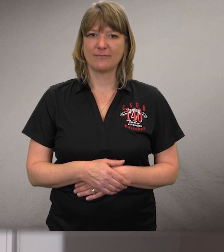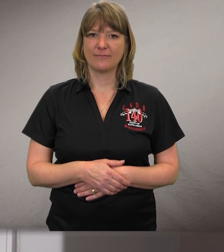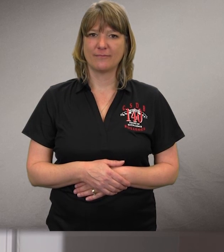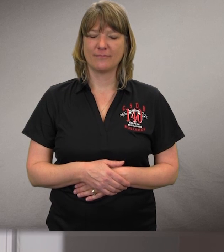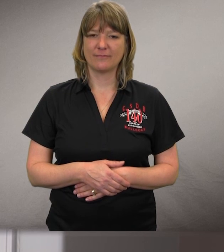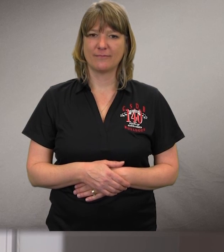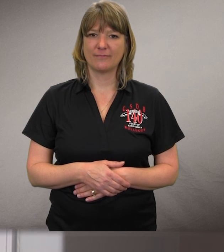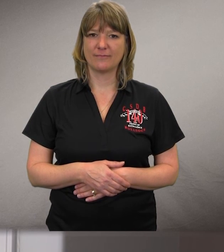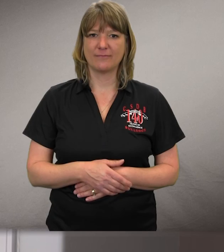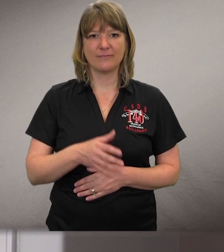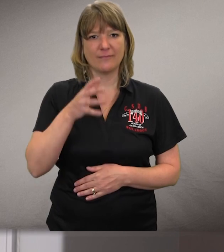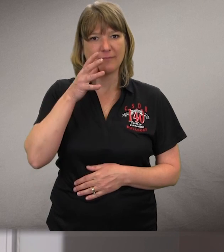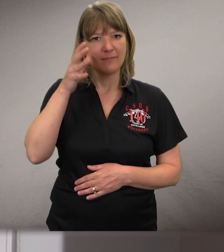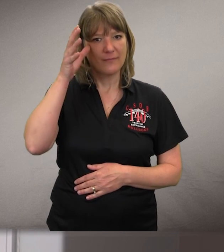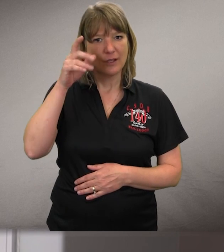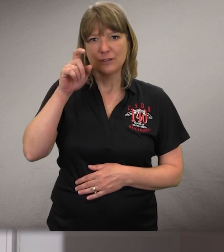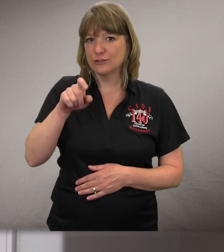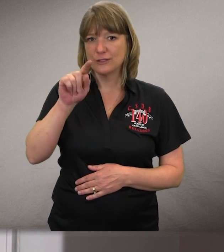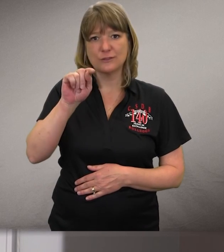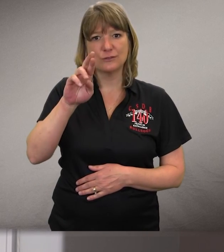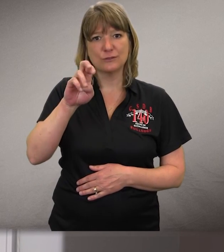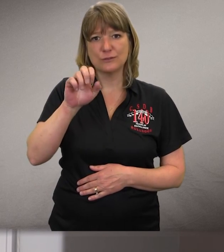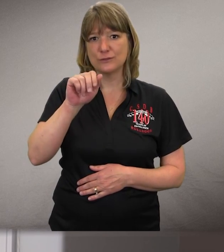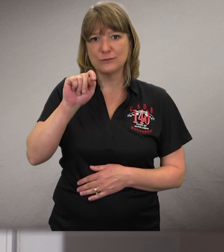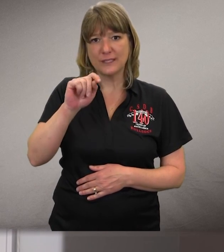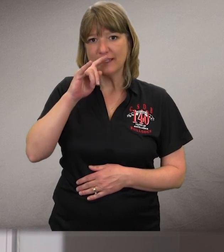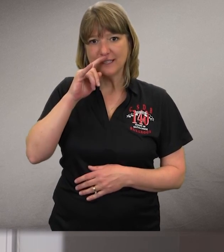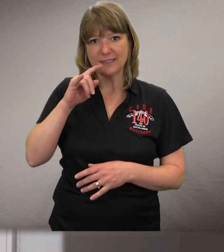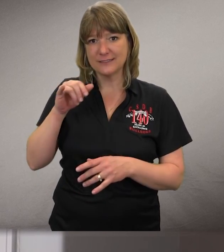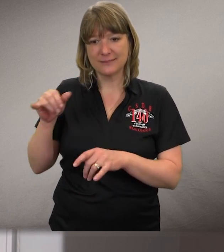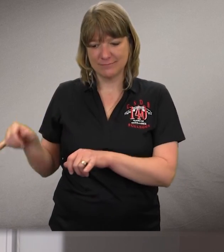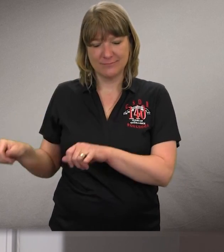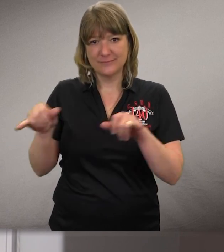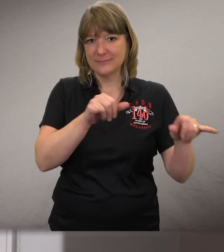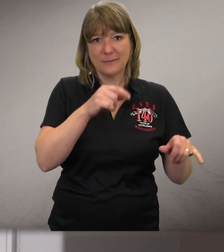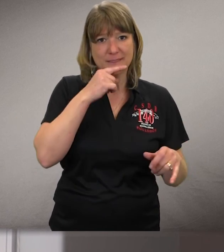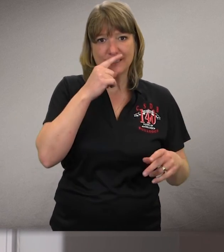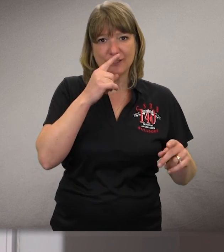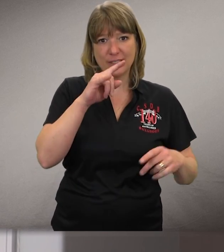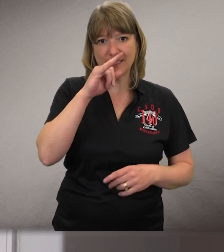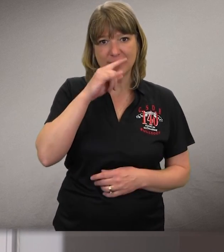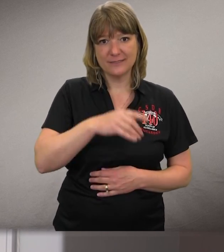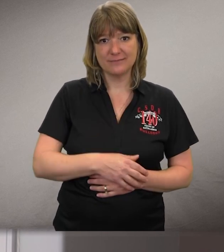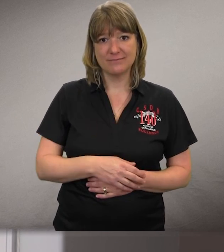Parents should treat their kids the same as a hearing kid.